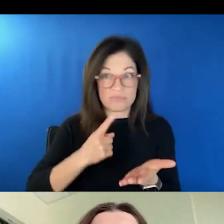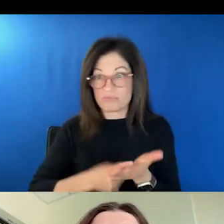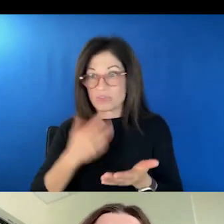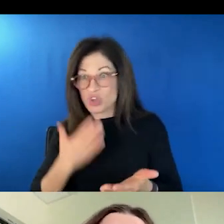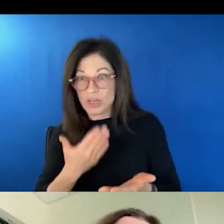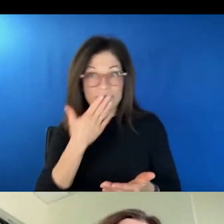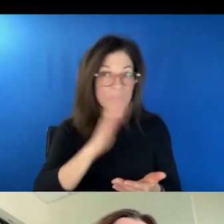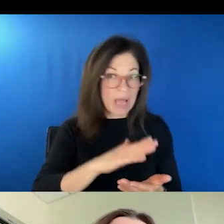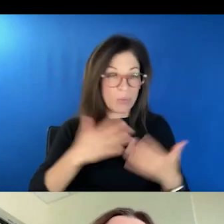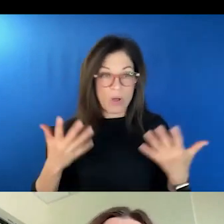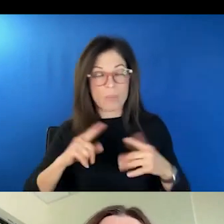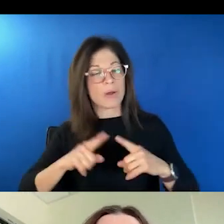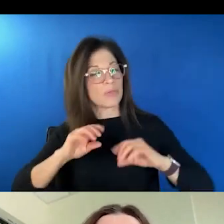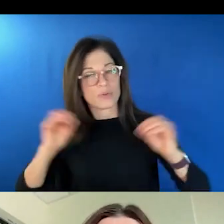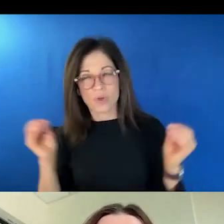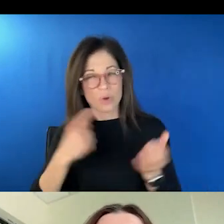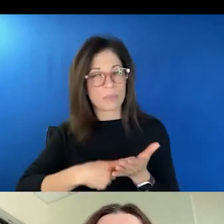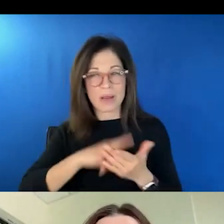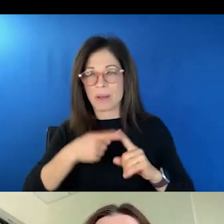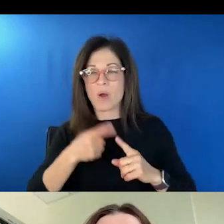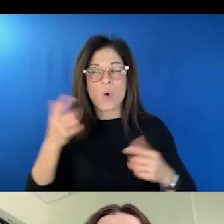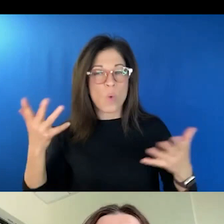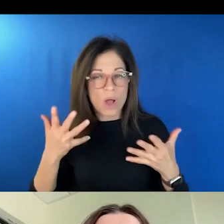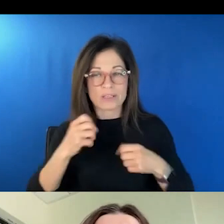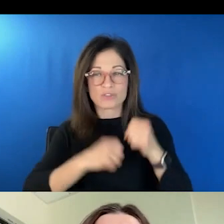IS NO DEBATE ON WHICH STRUCTURE YOU ARE GOING TO SHORE UP. THIS